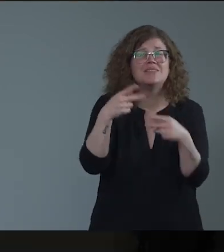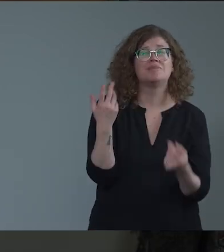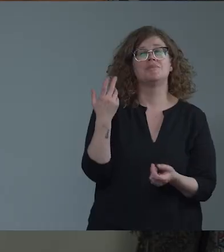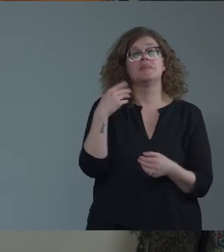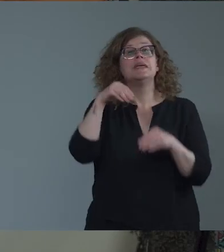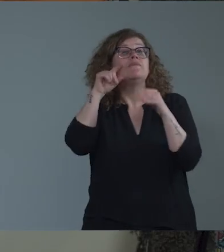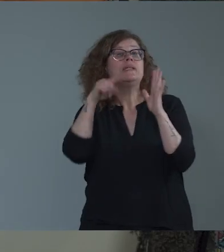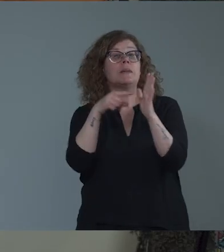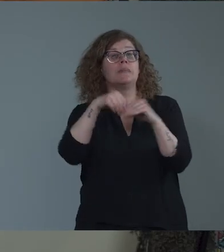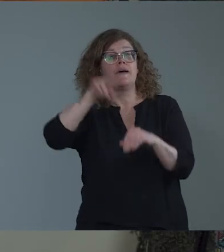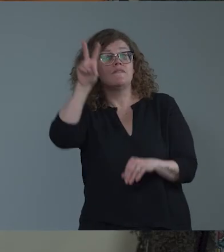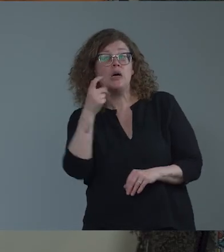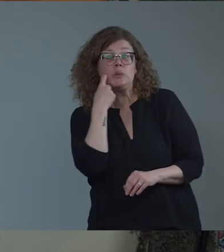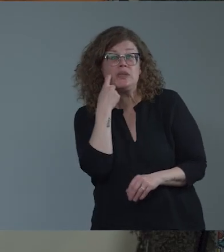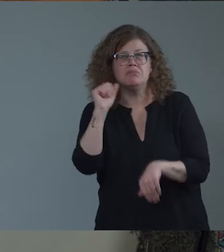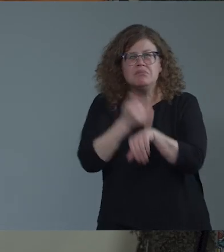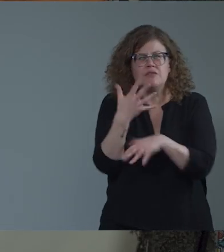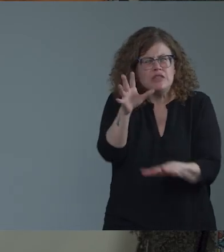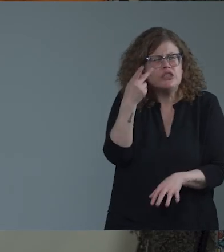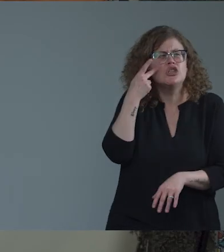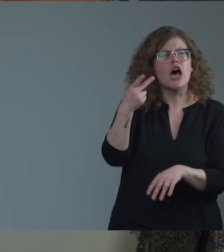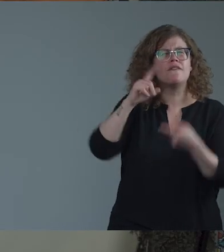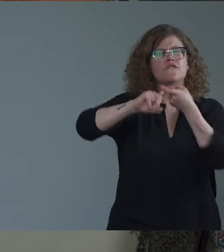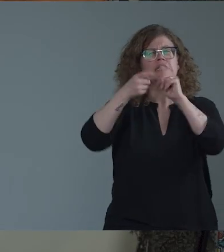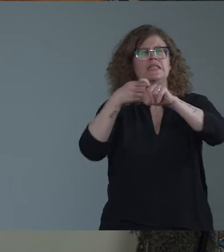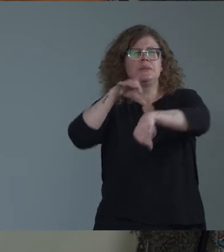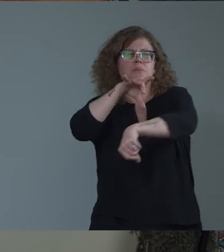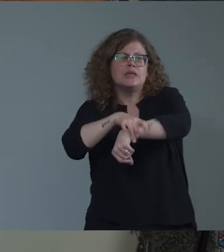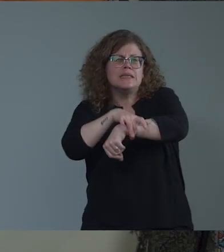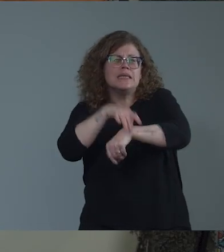Public art is one of those vehicles for sparking a thought